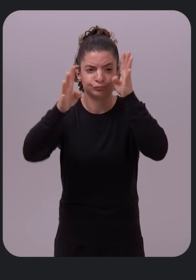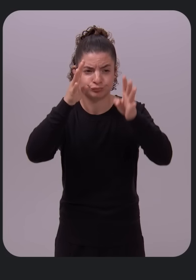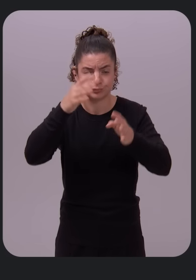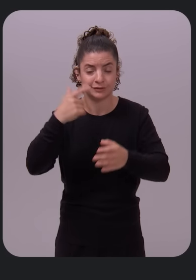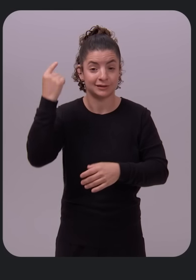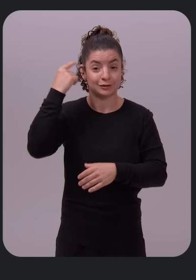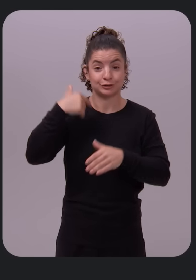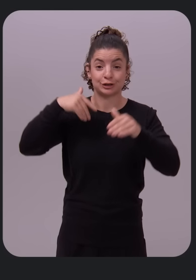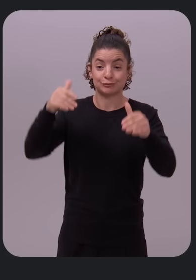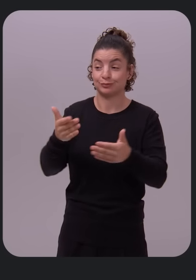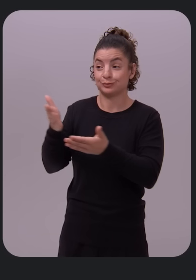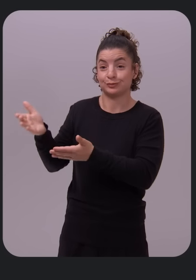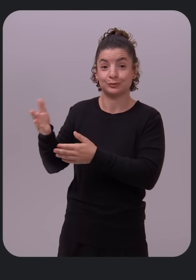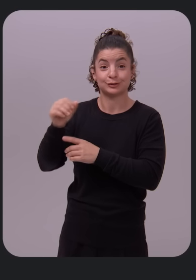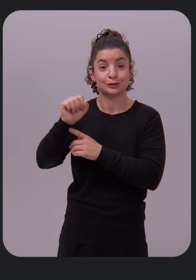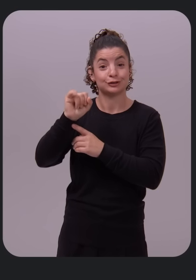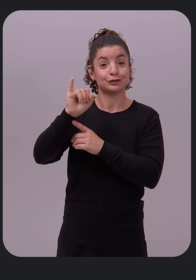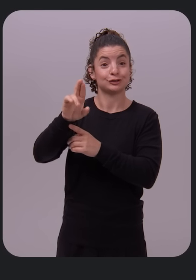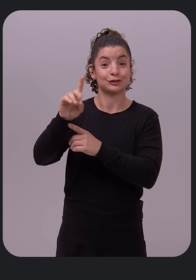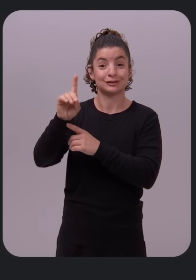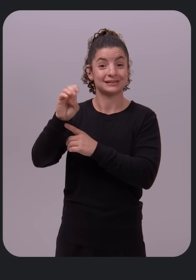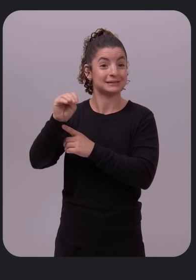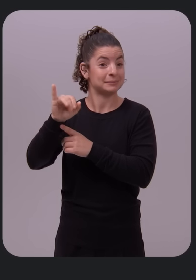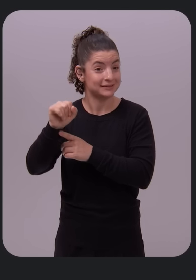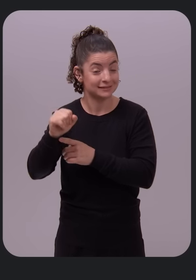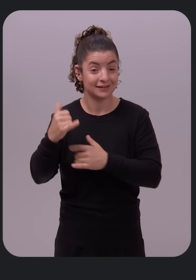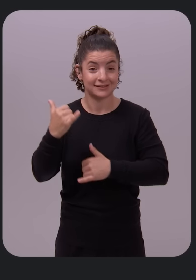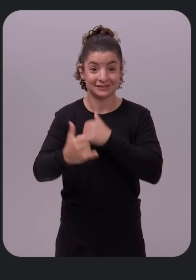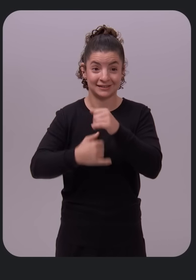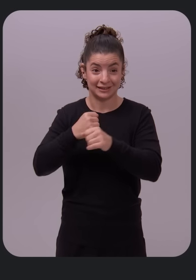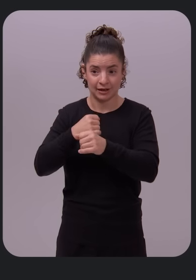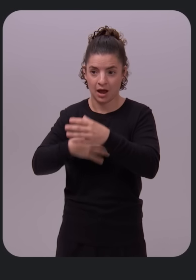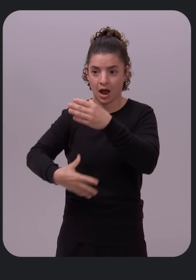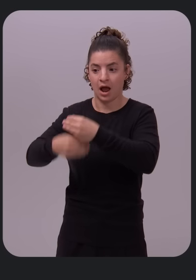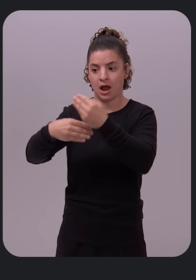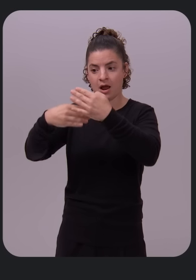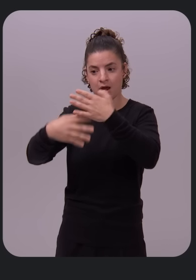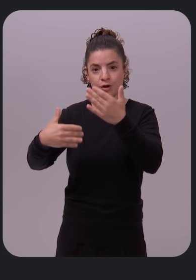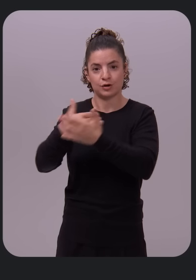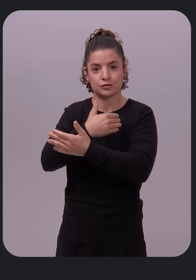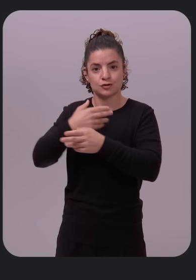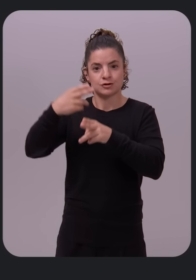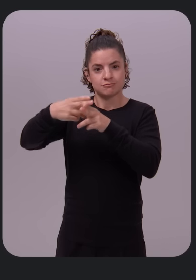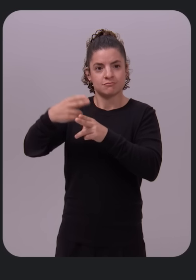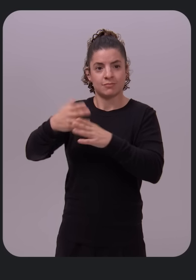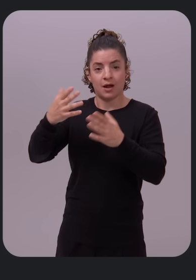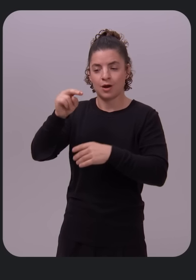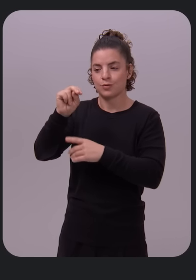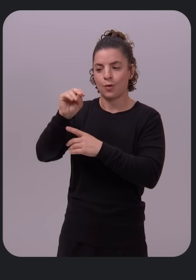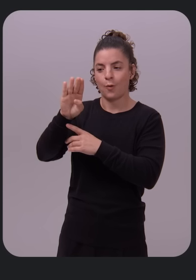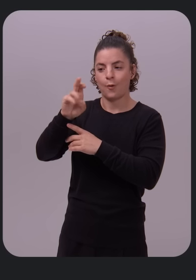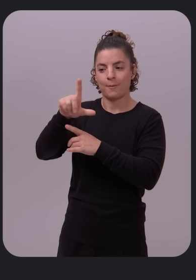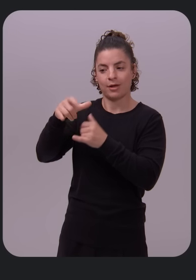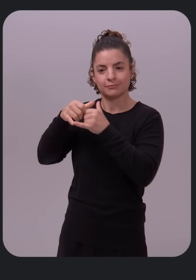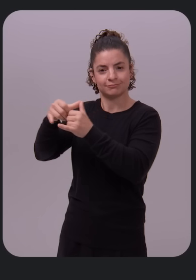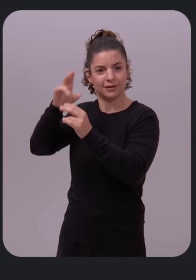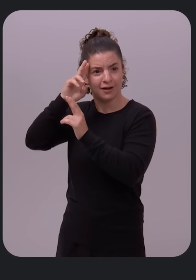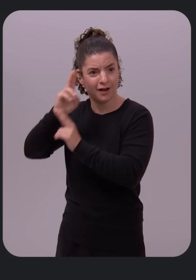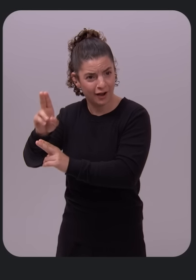Last year, I introduced him as Sir Demis. This year, we can add Nobel laureate to his list of titles.